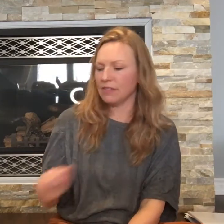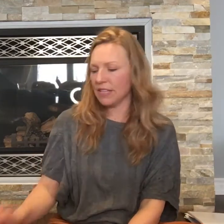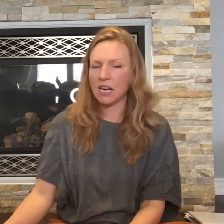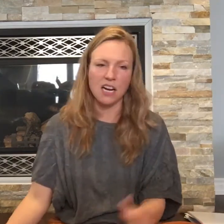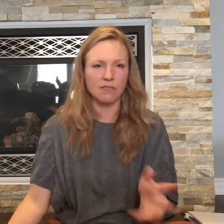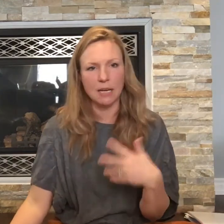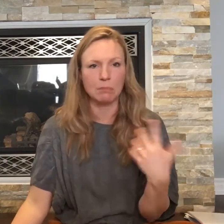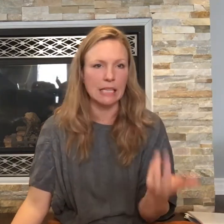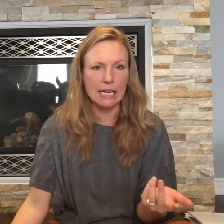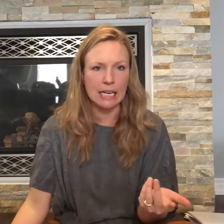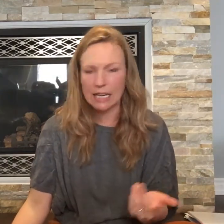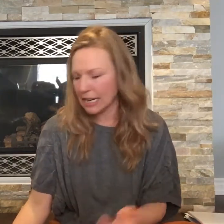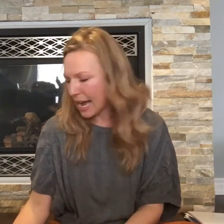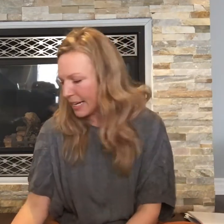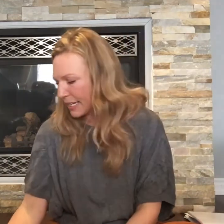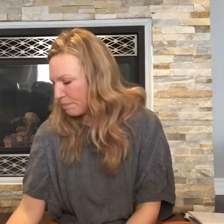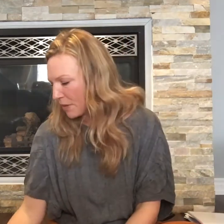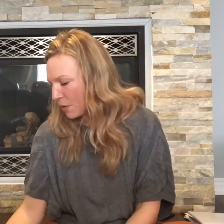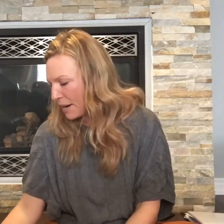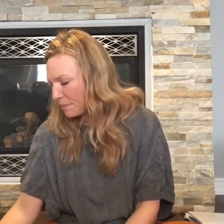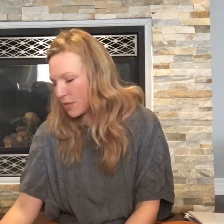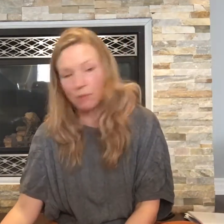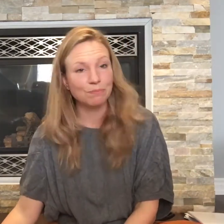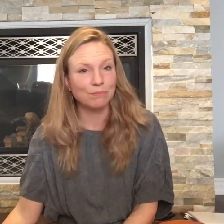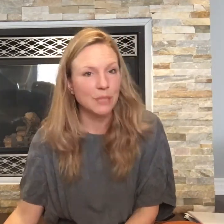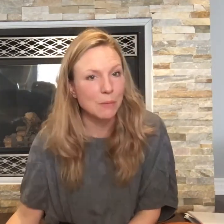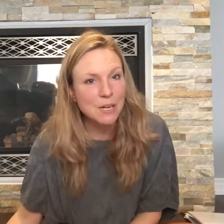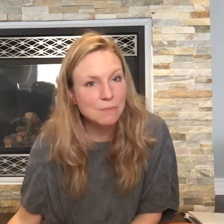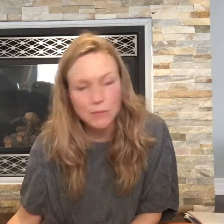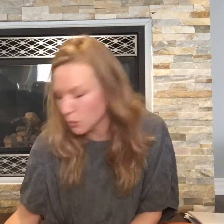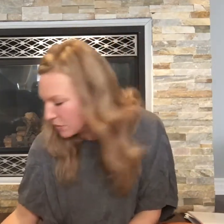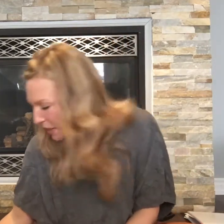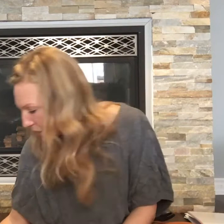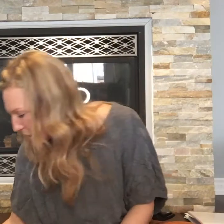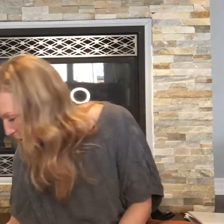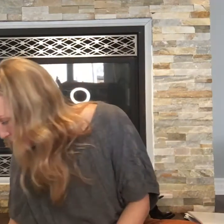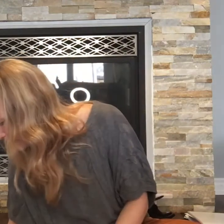they kind of like blend it in and add it in. All right, so here we go, super fun, let's do it!